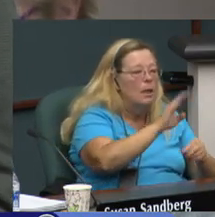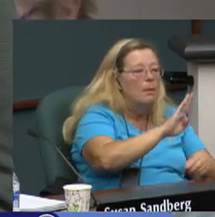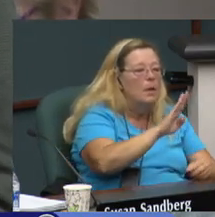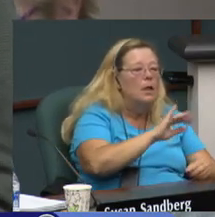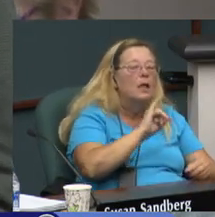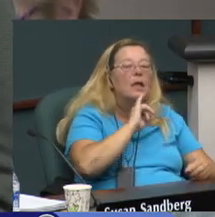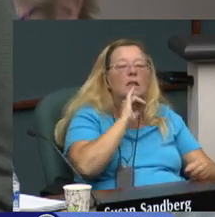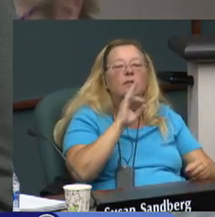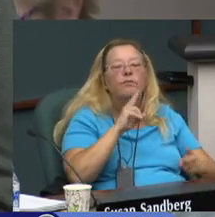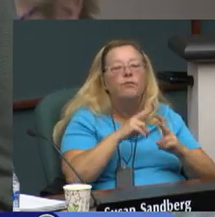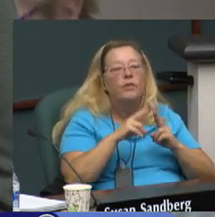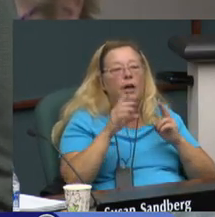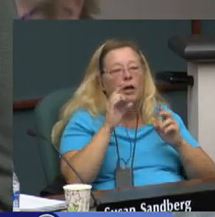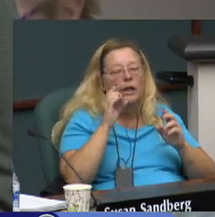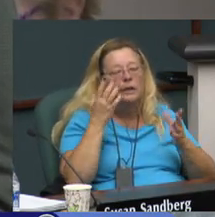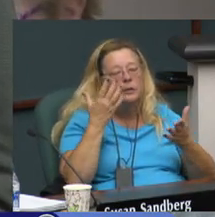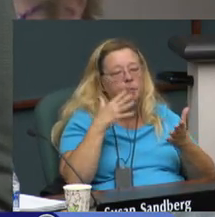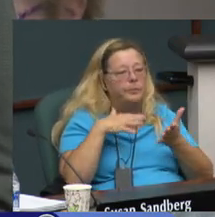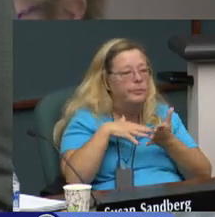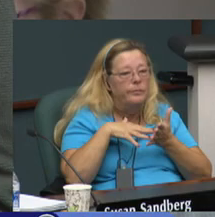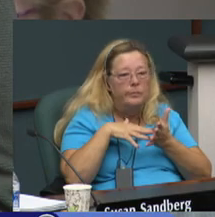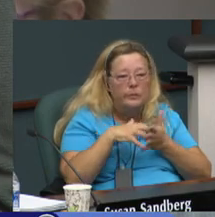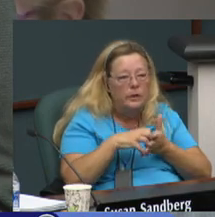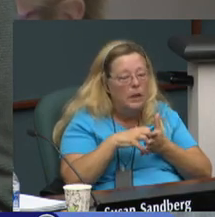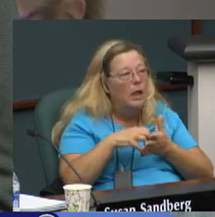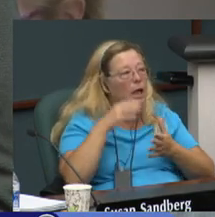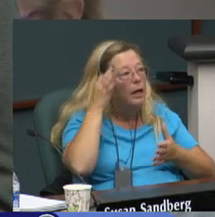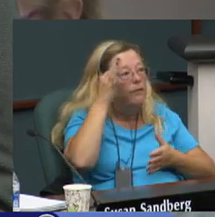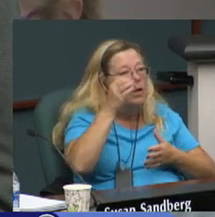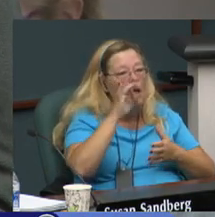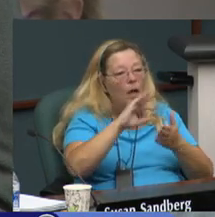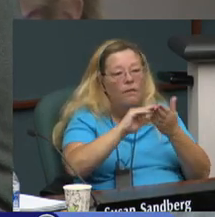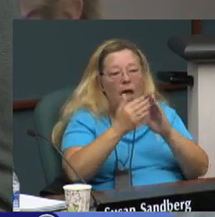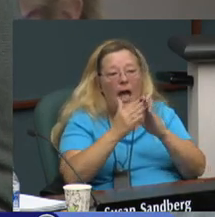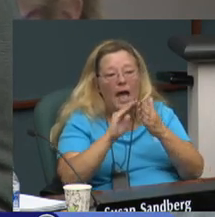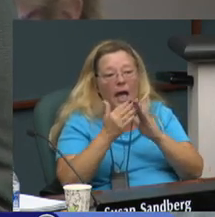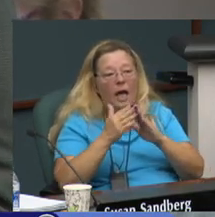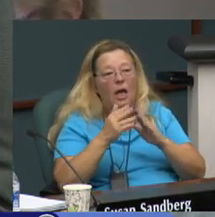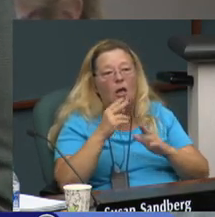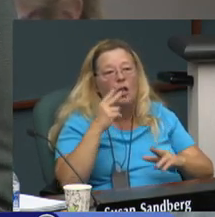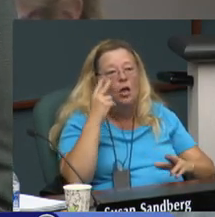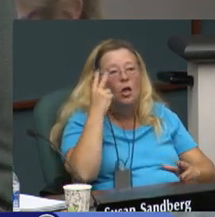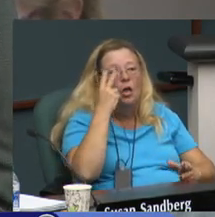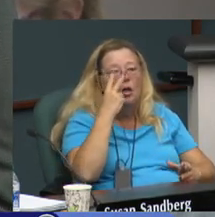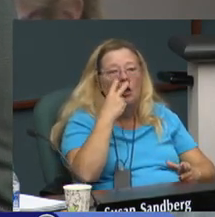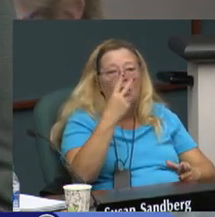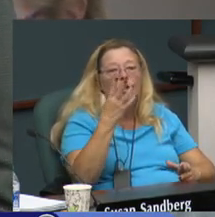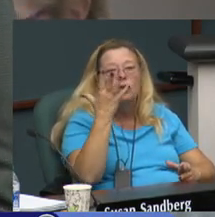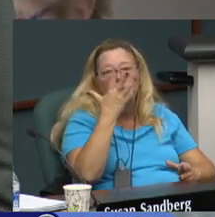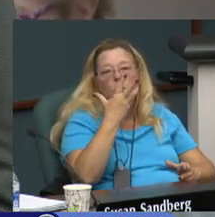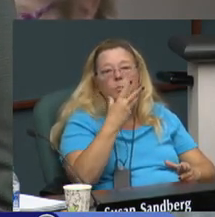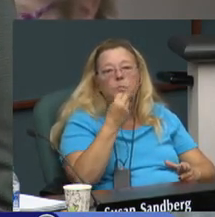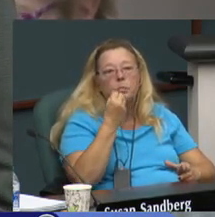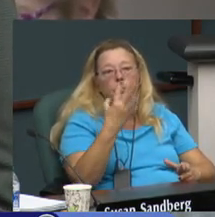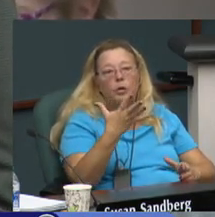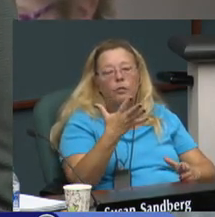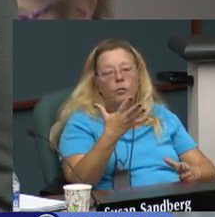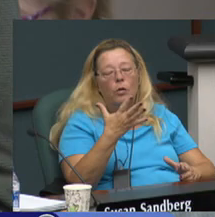and the future of housing looks pretty rosy from an investment perspective